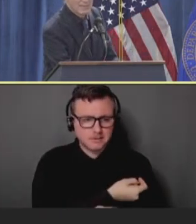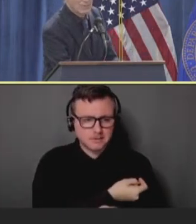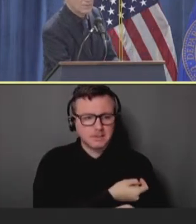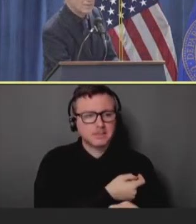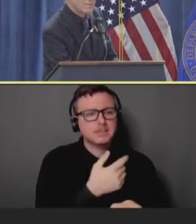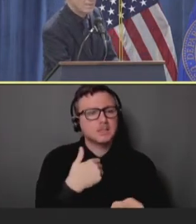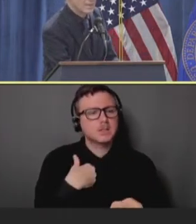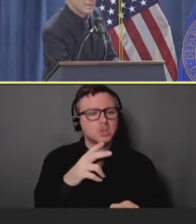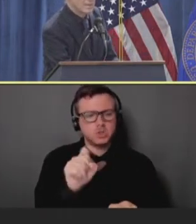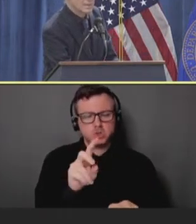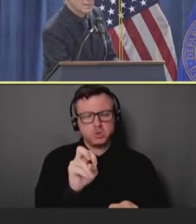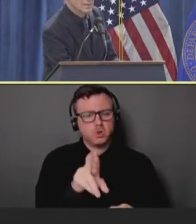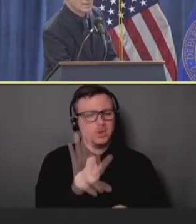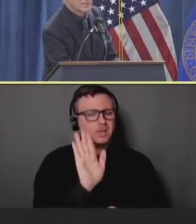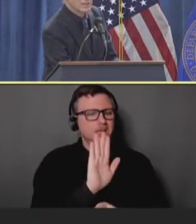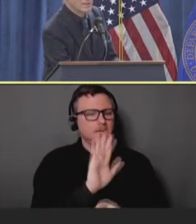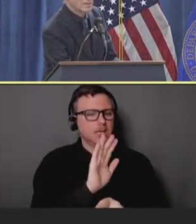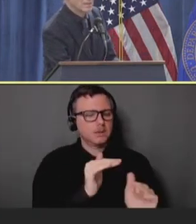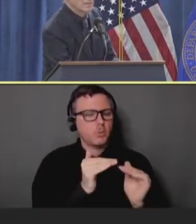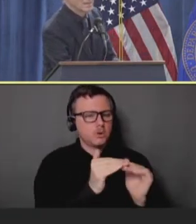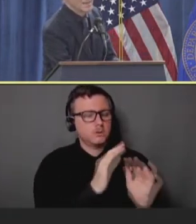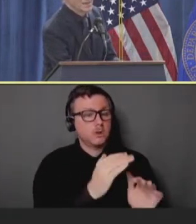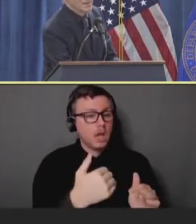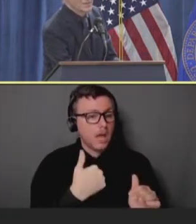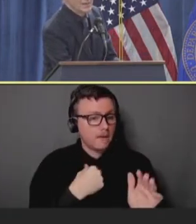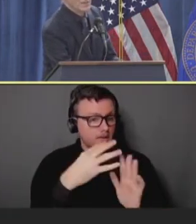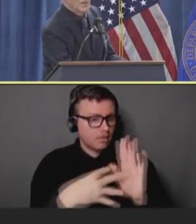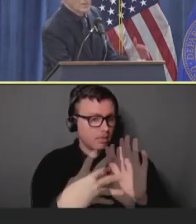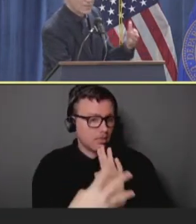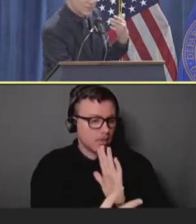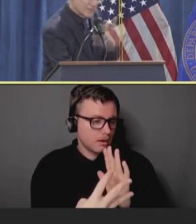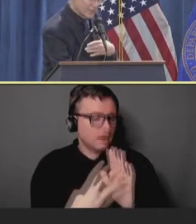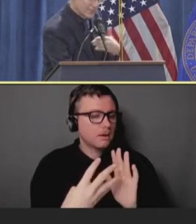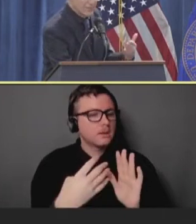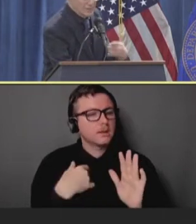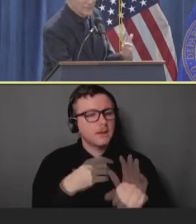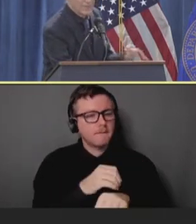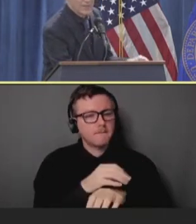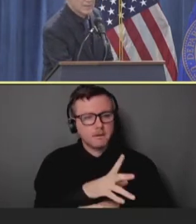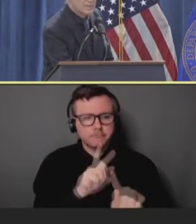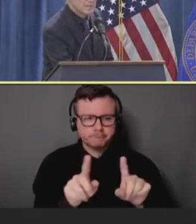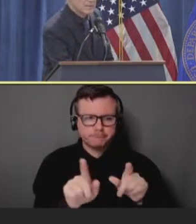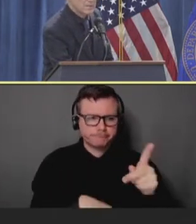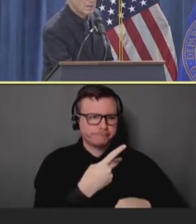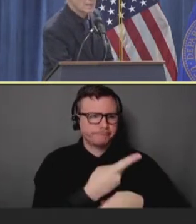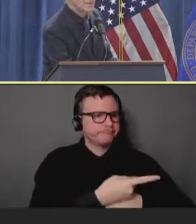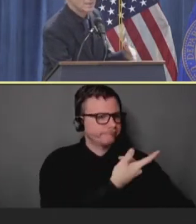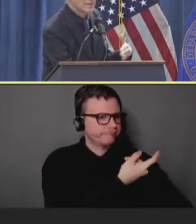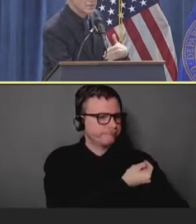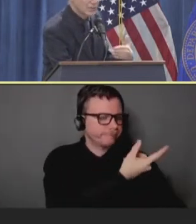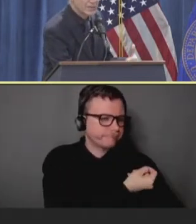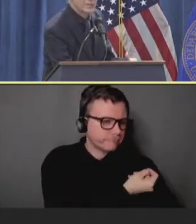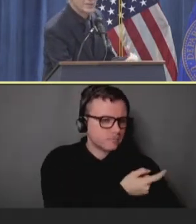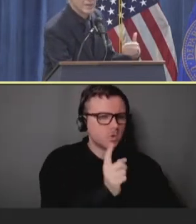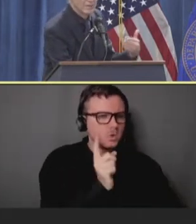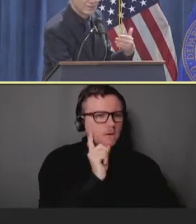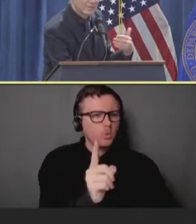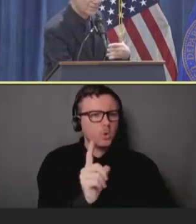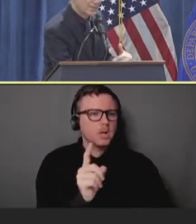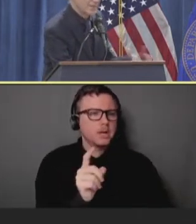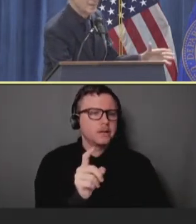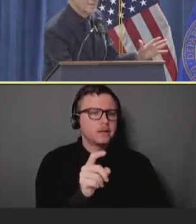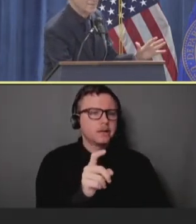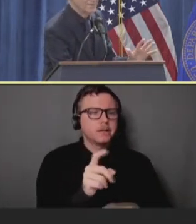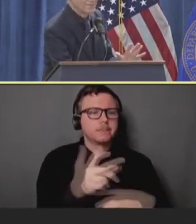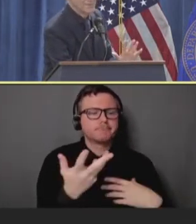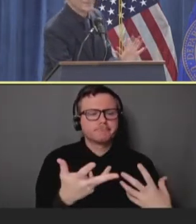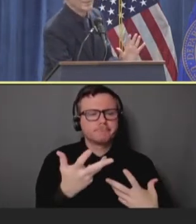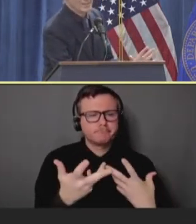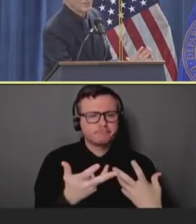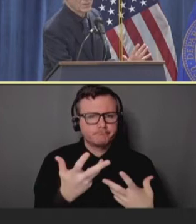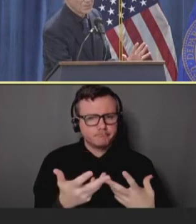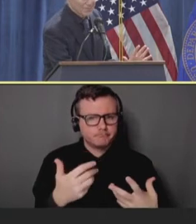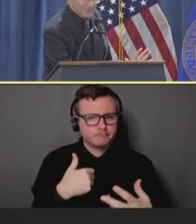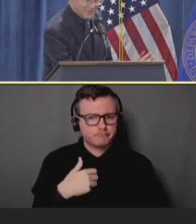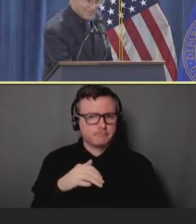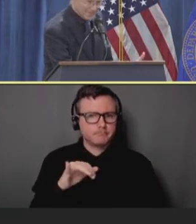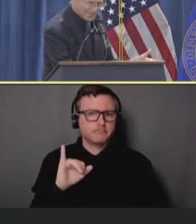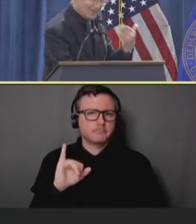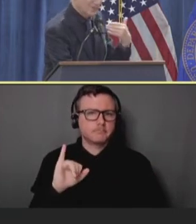that illustrates the effect of the different vaccines on excretion of intestinal viruses